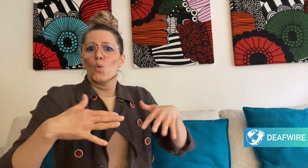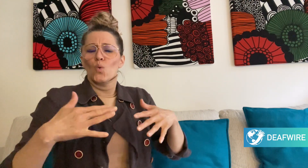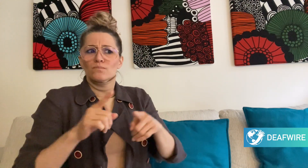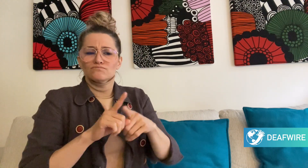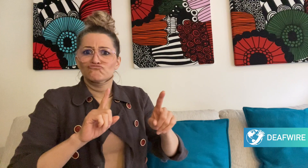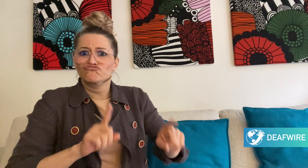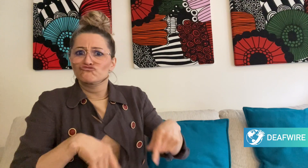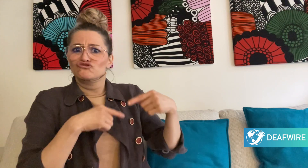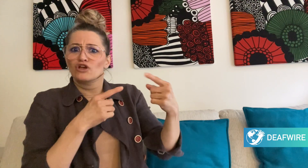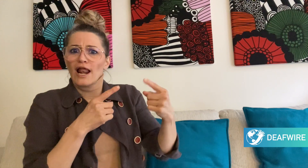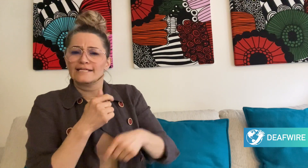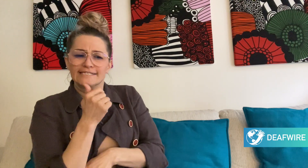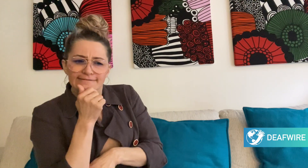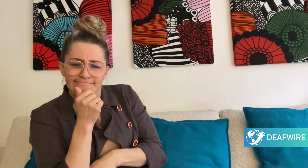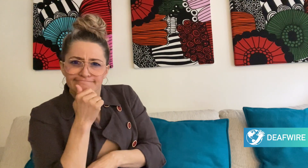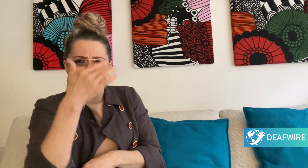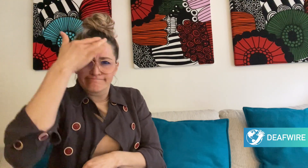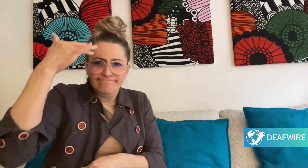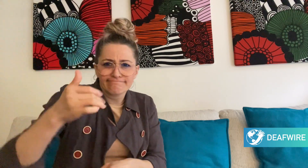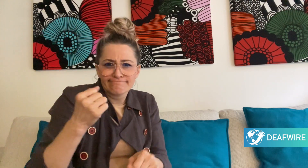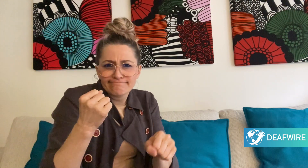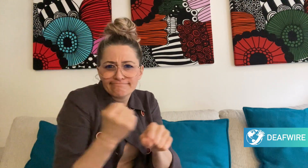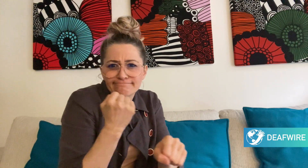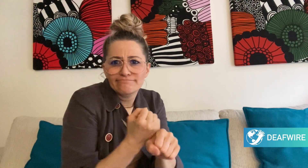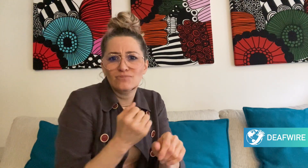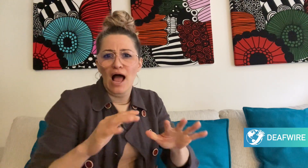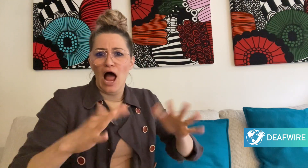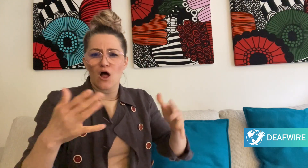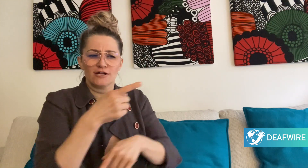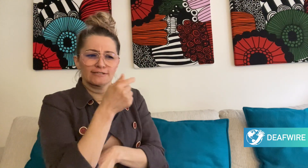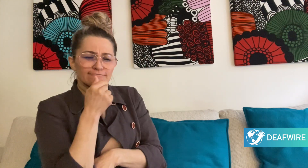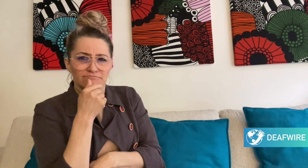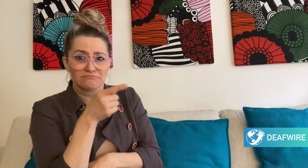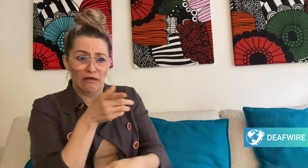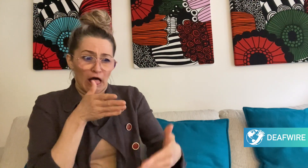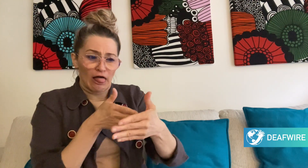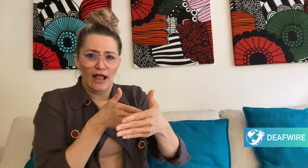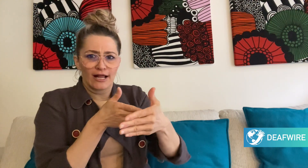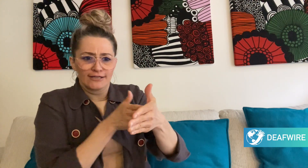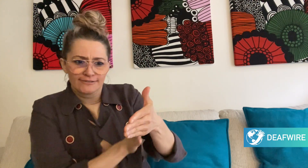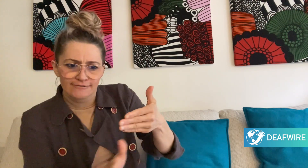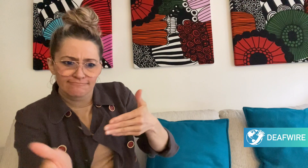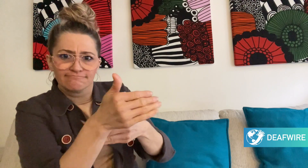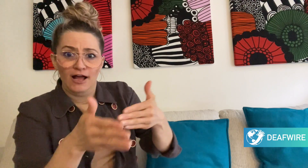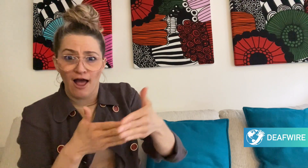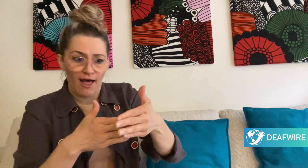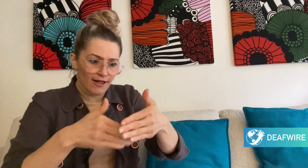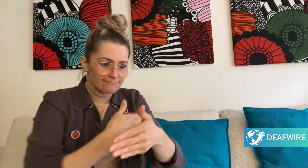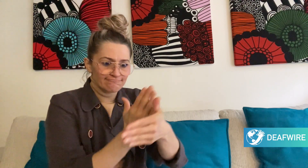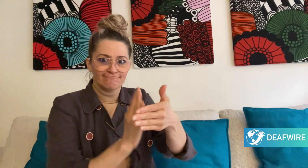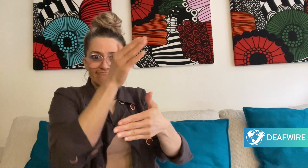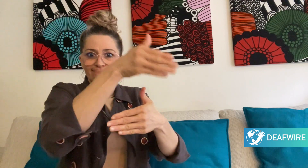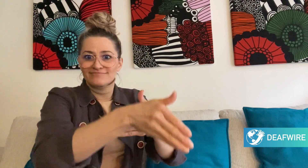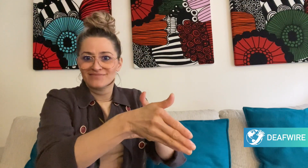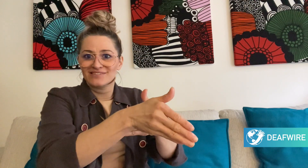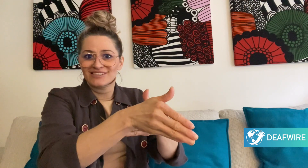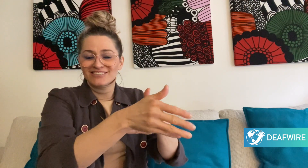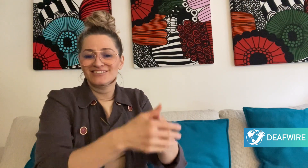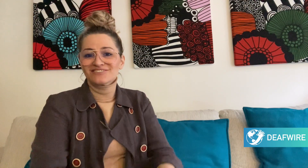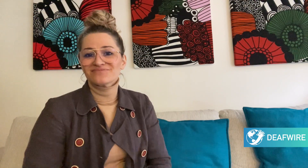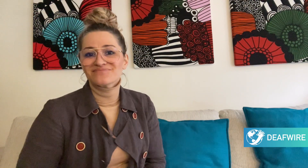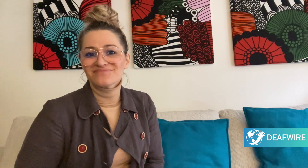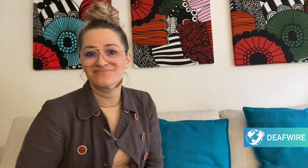to share their challenges and how they have overcome them.